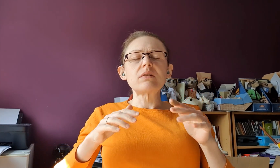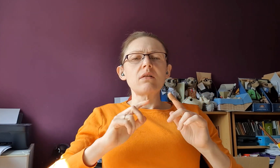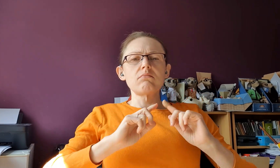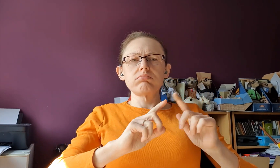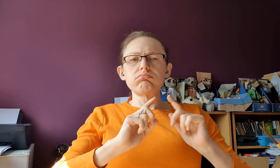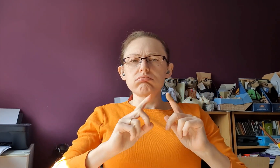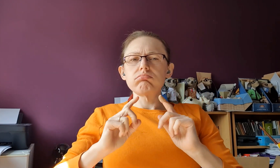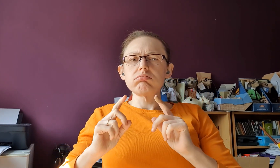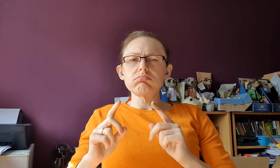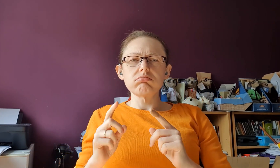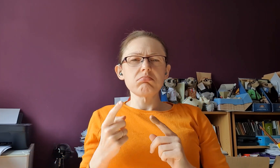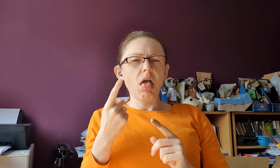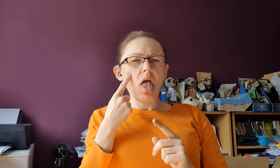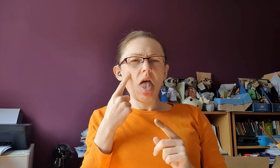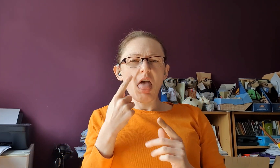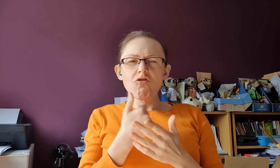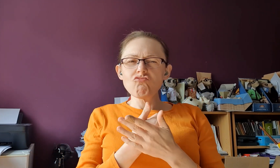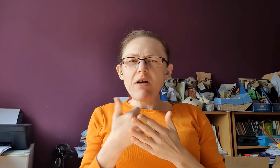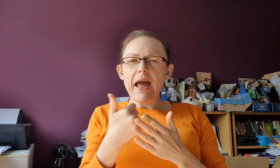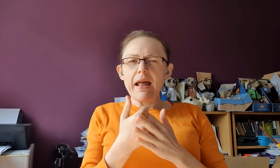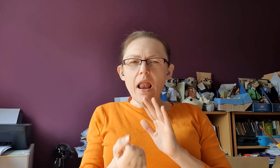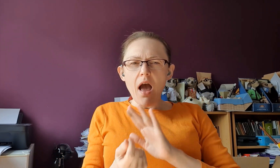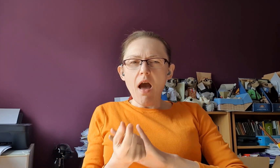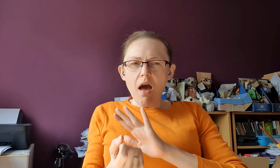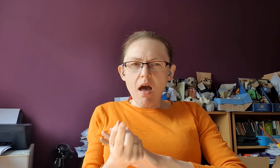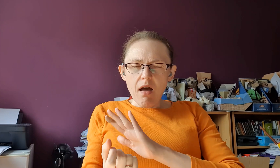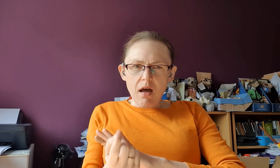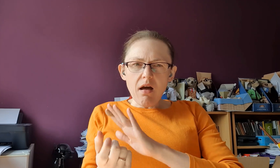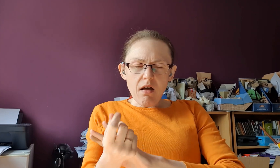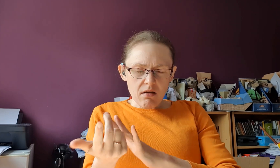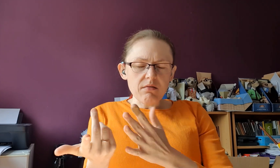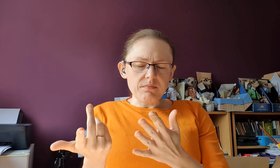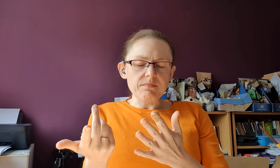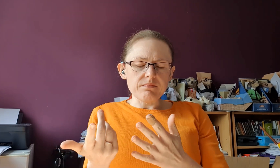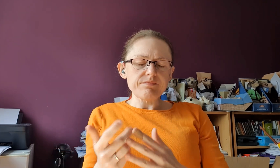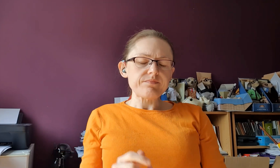These regularly come up.